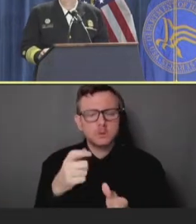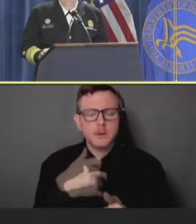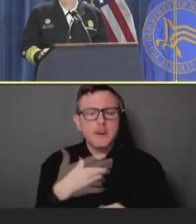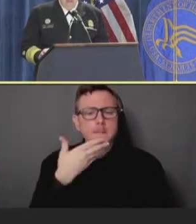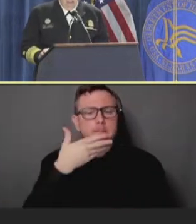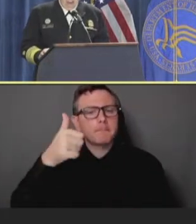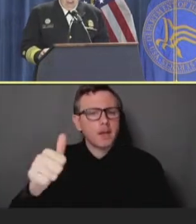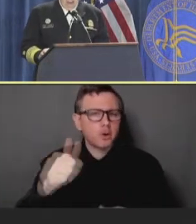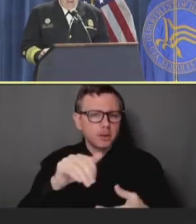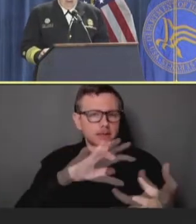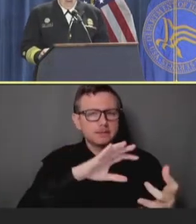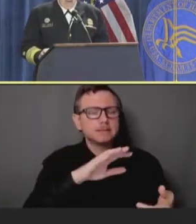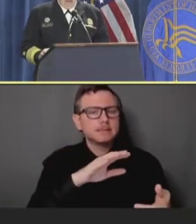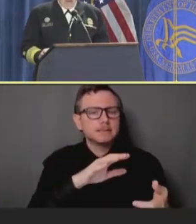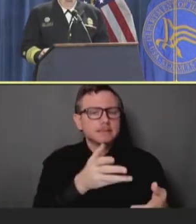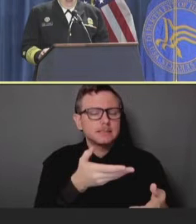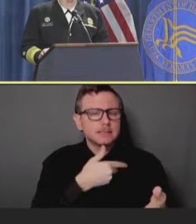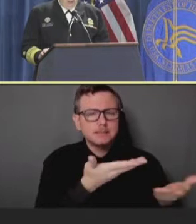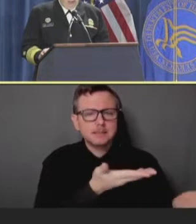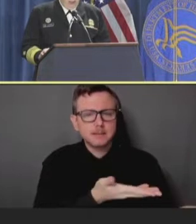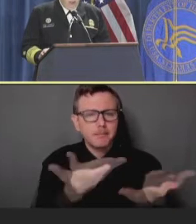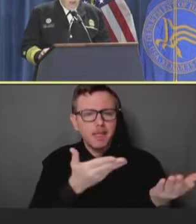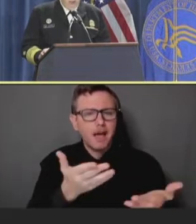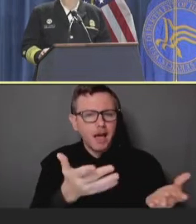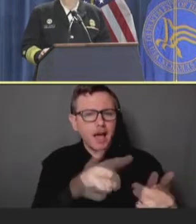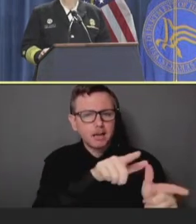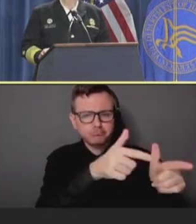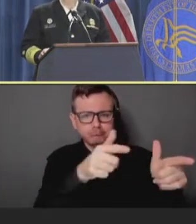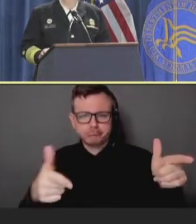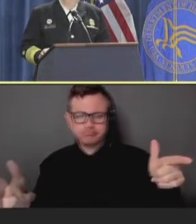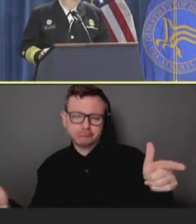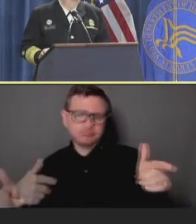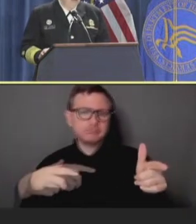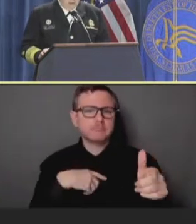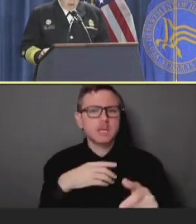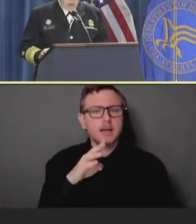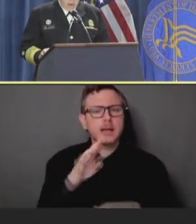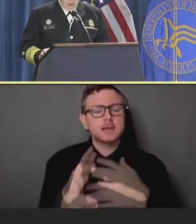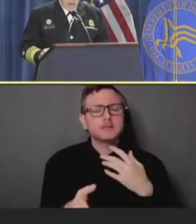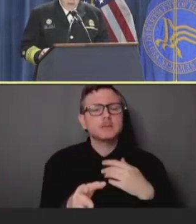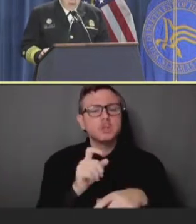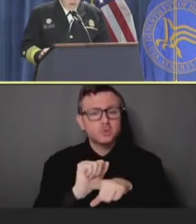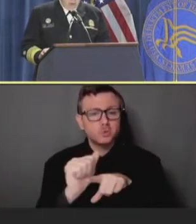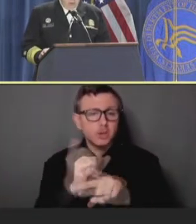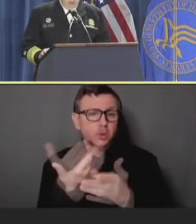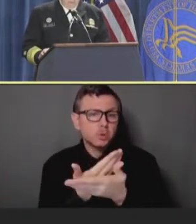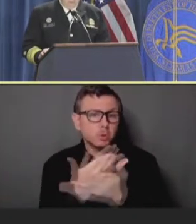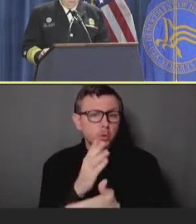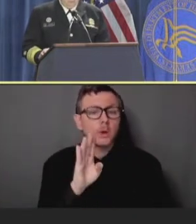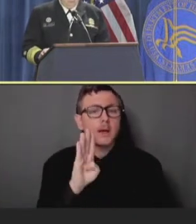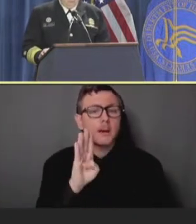domestic bio manufacturing, and training new generation of bio technologists among other goals.